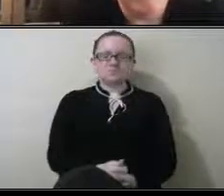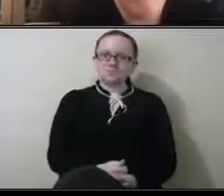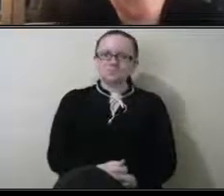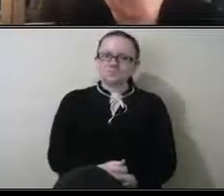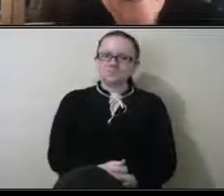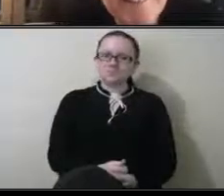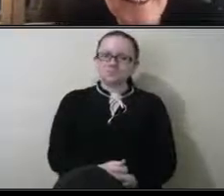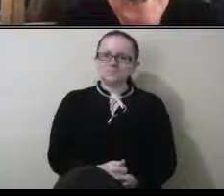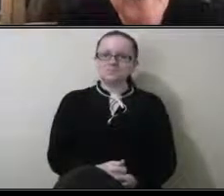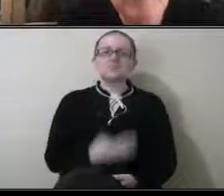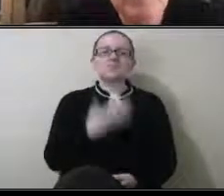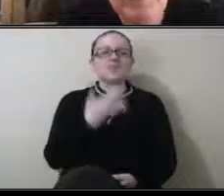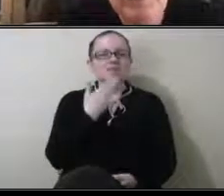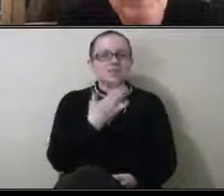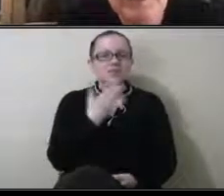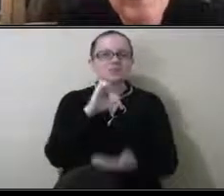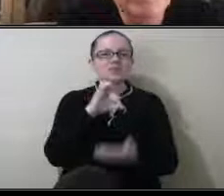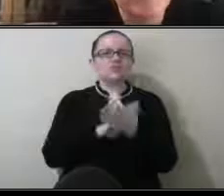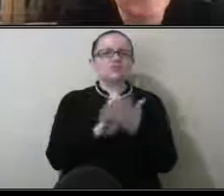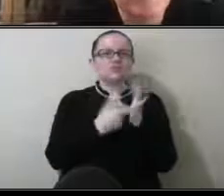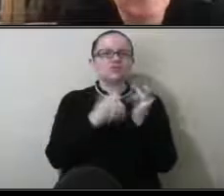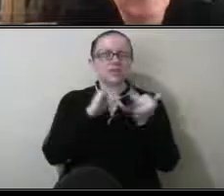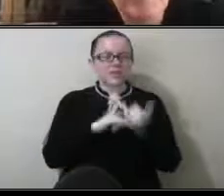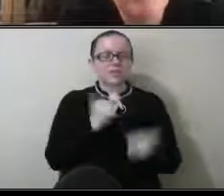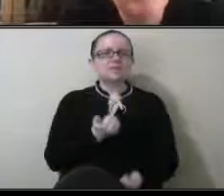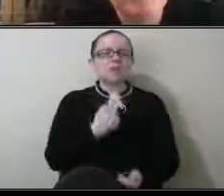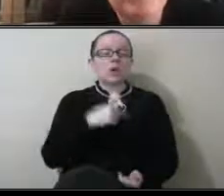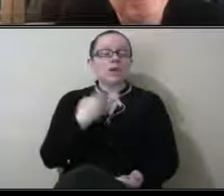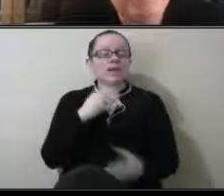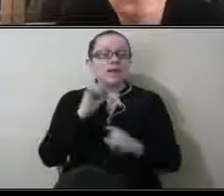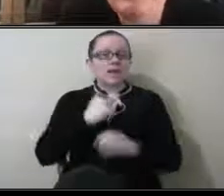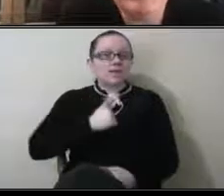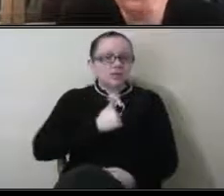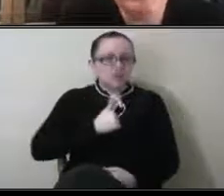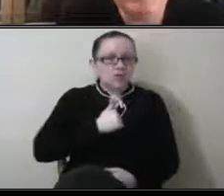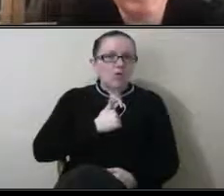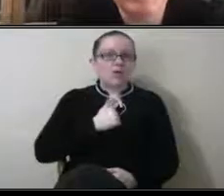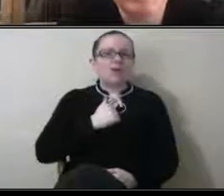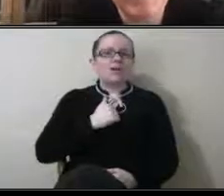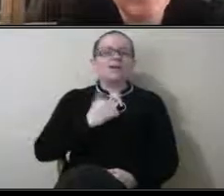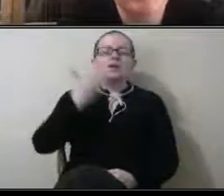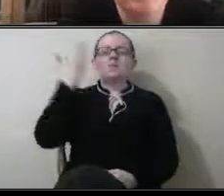thanks chris and um we always enjoy you know back back when we were sharing an office together at